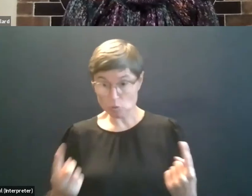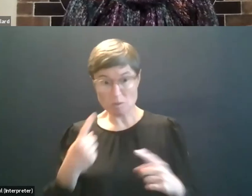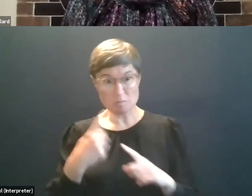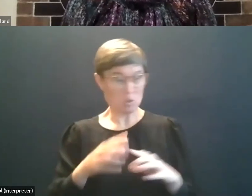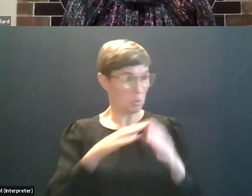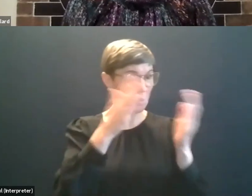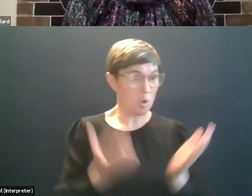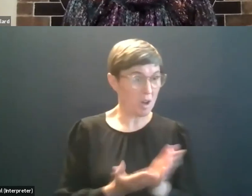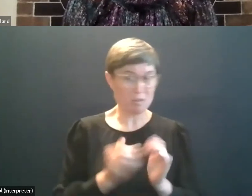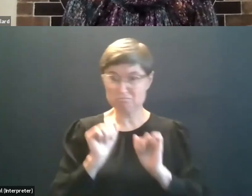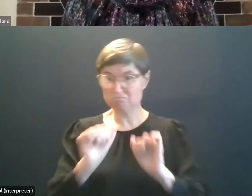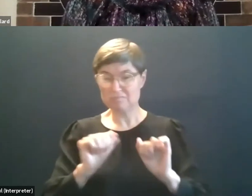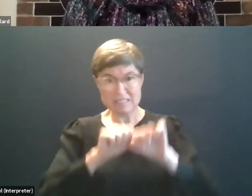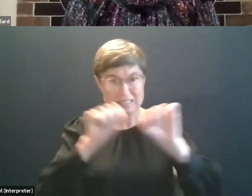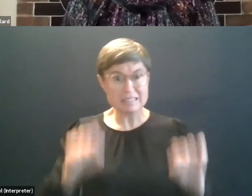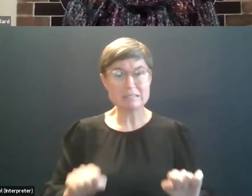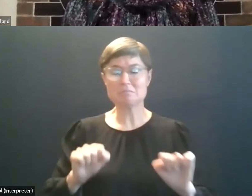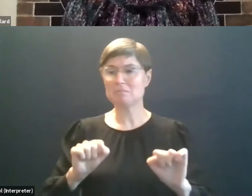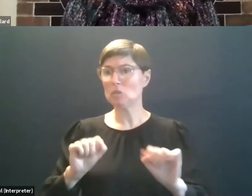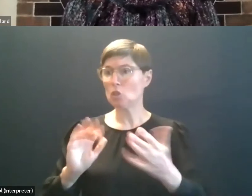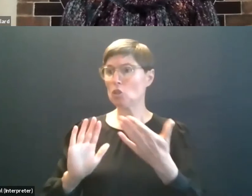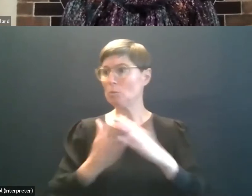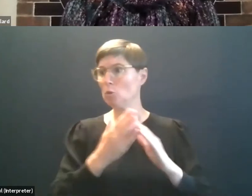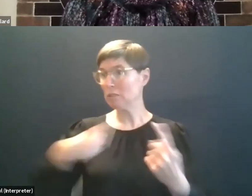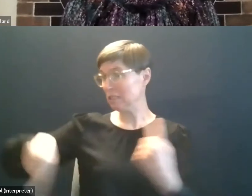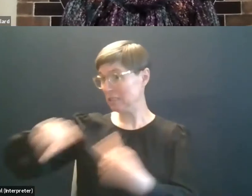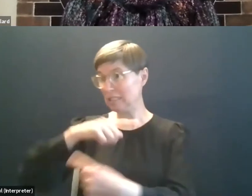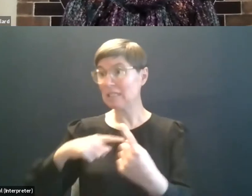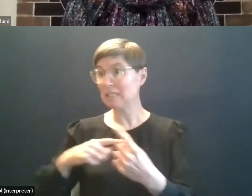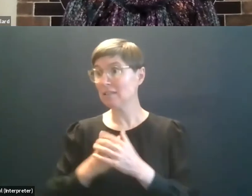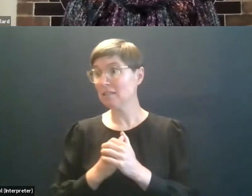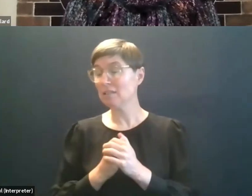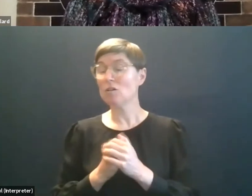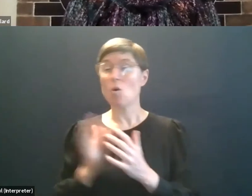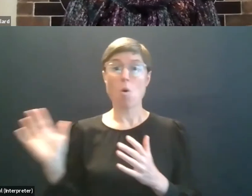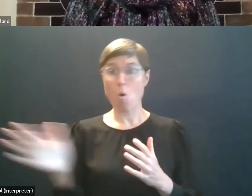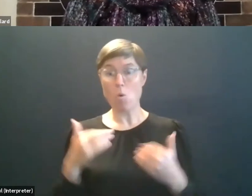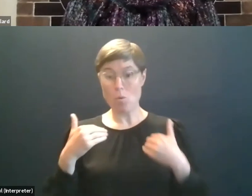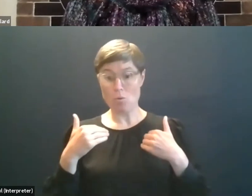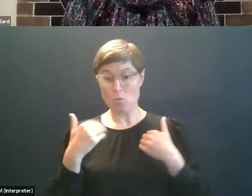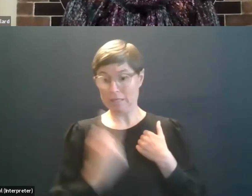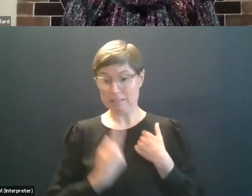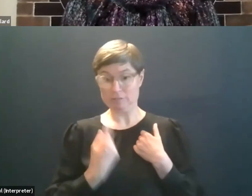the community around us in which we, as individuals, are embedded and so we, through the whole